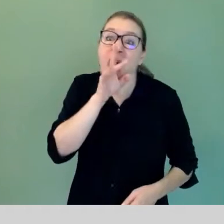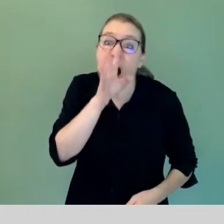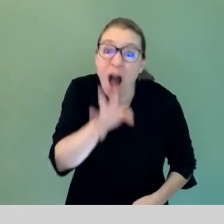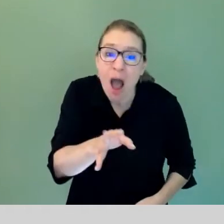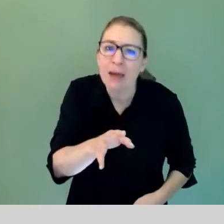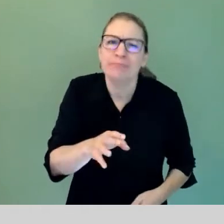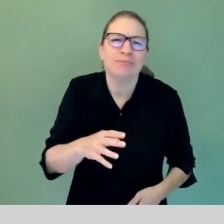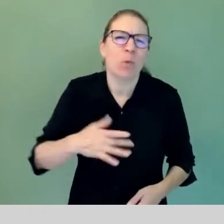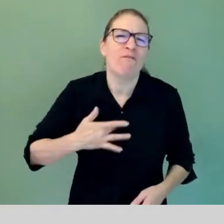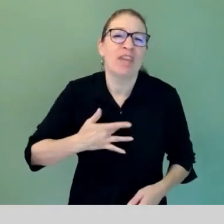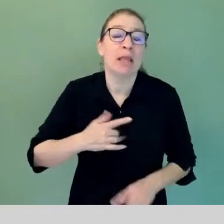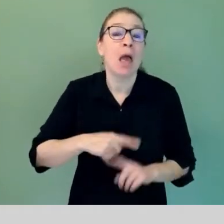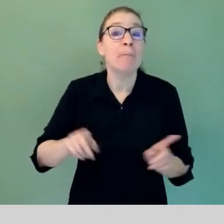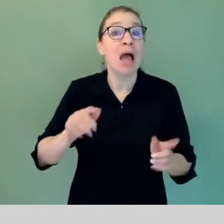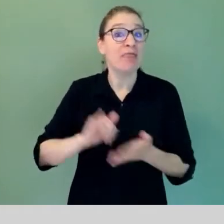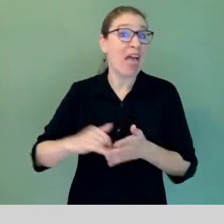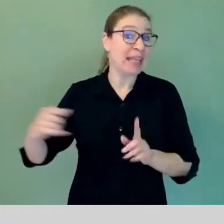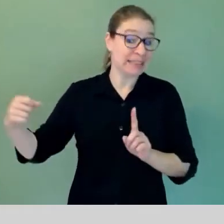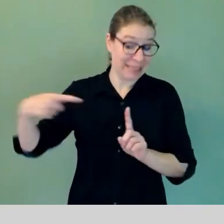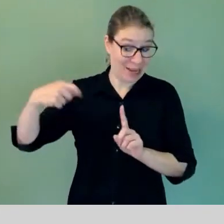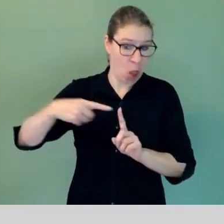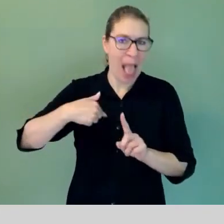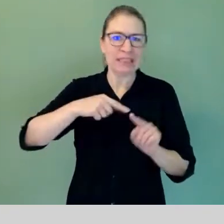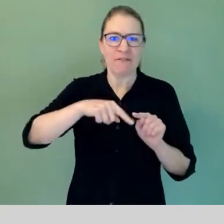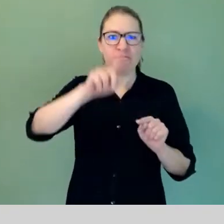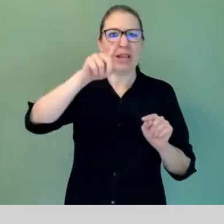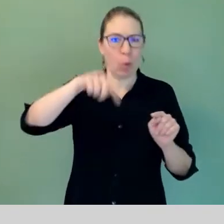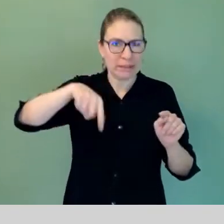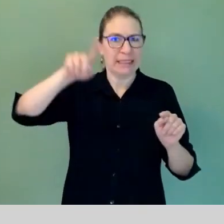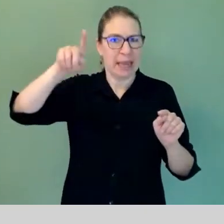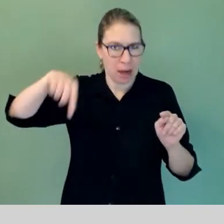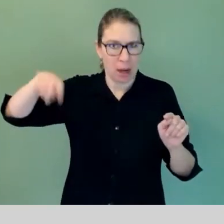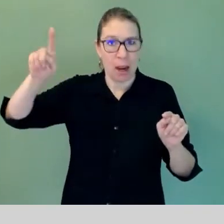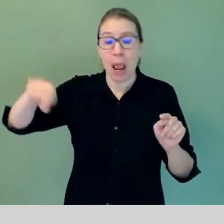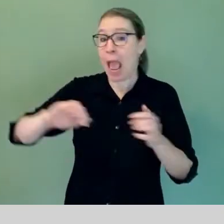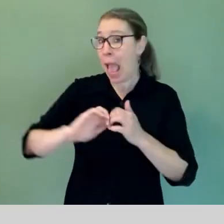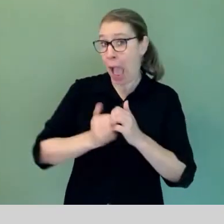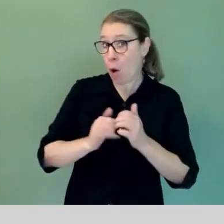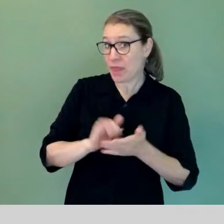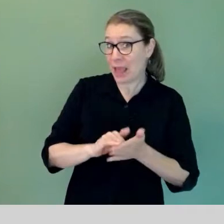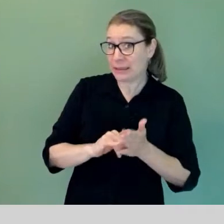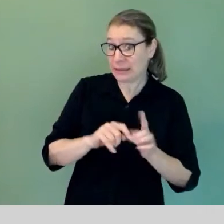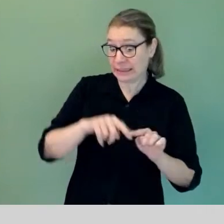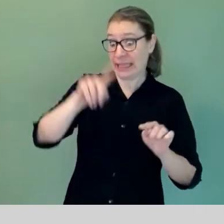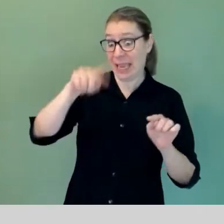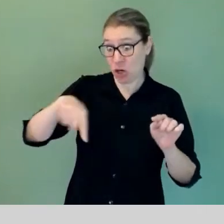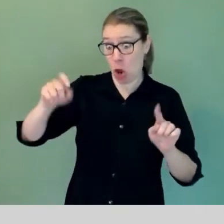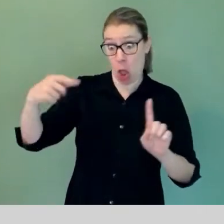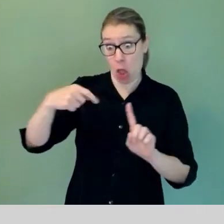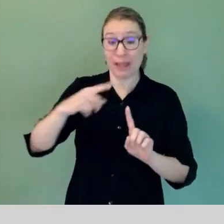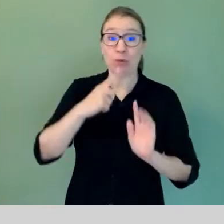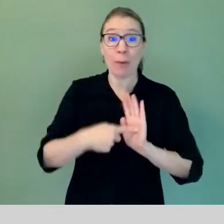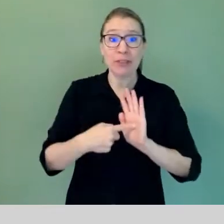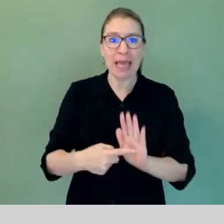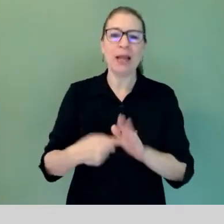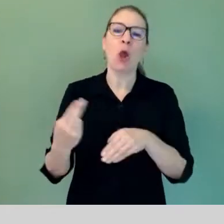but this signal has a frequency. And how a signal can be represented in terms of a series